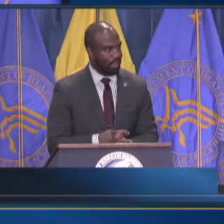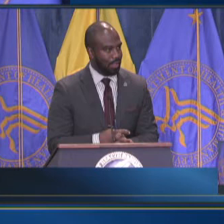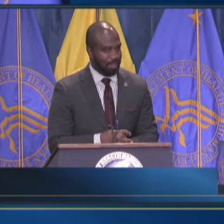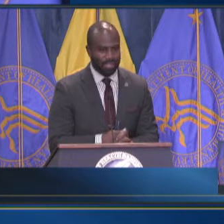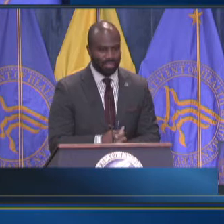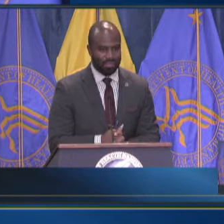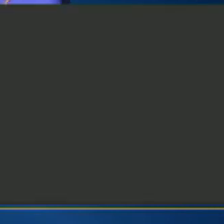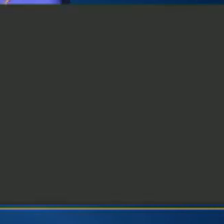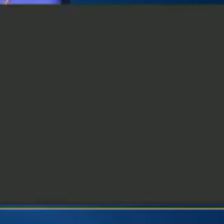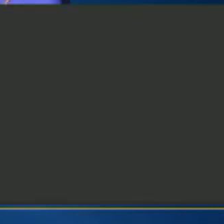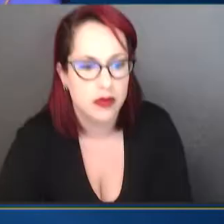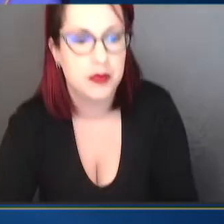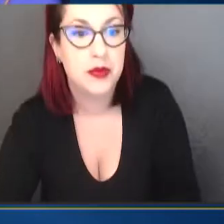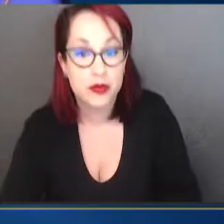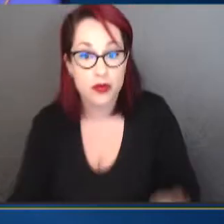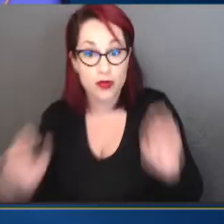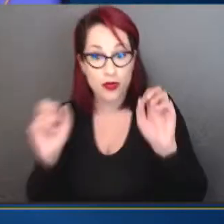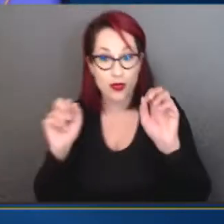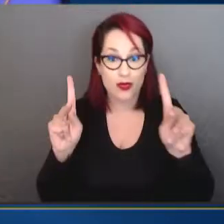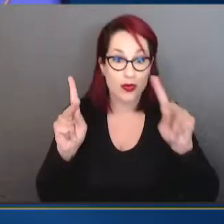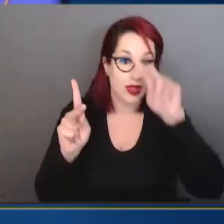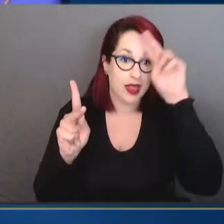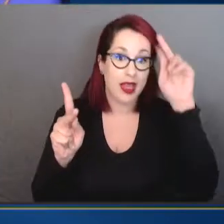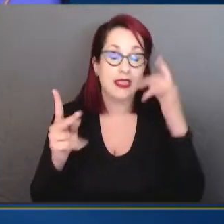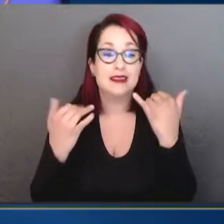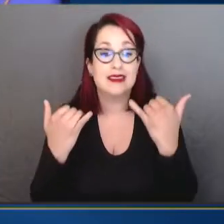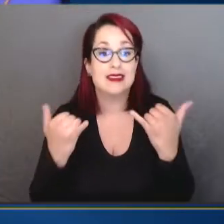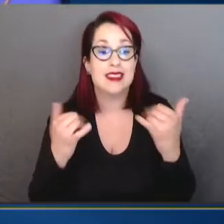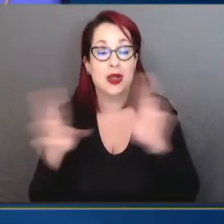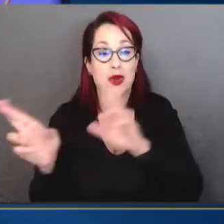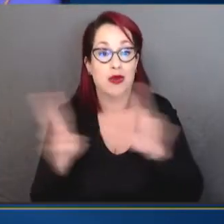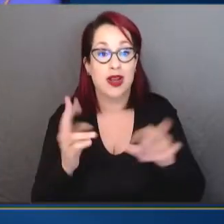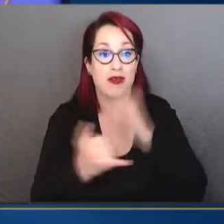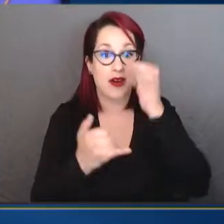I love the pictures, I love the -- love the conversations. Don't forget to post the pictures.